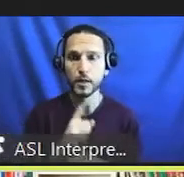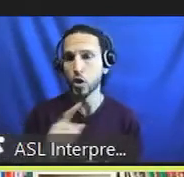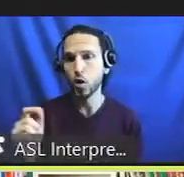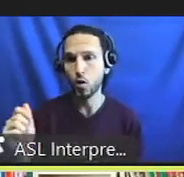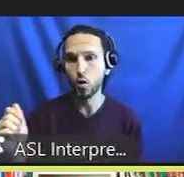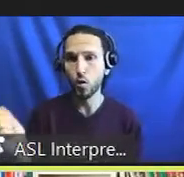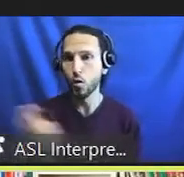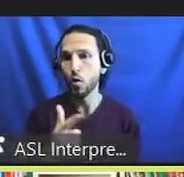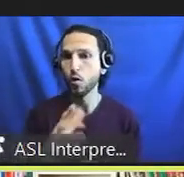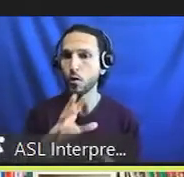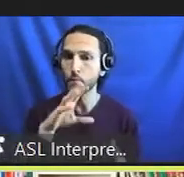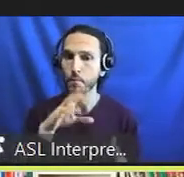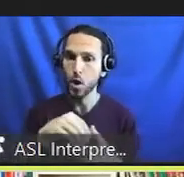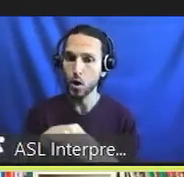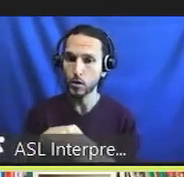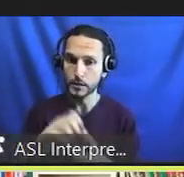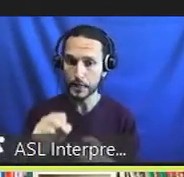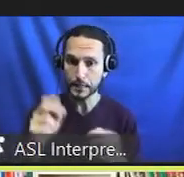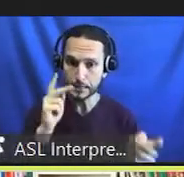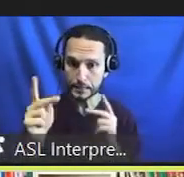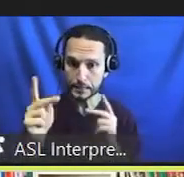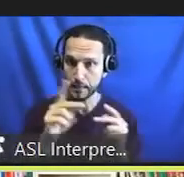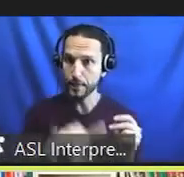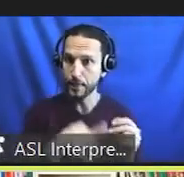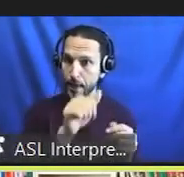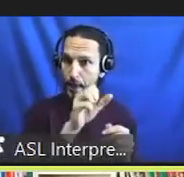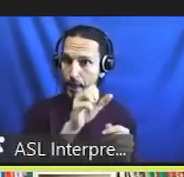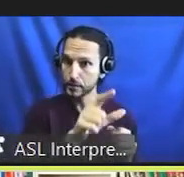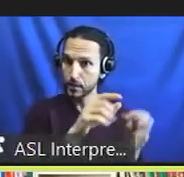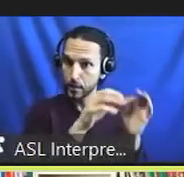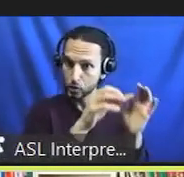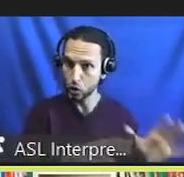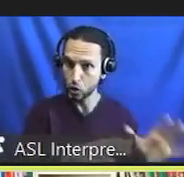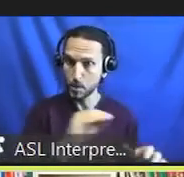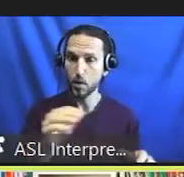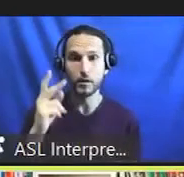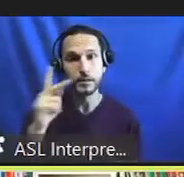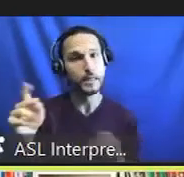of the participants actually can see our ASL interpreter and can see our captions.